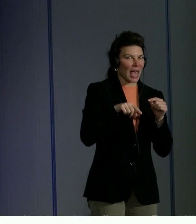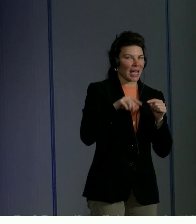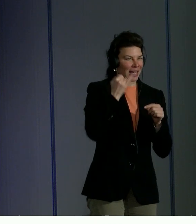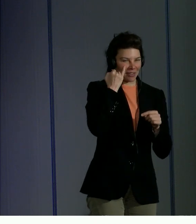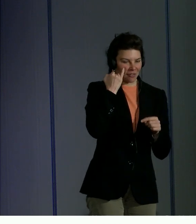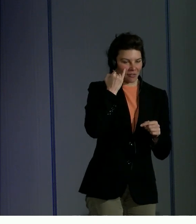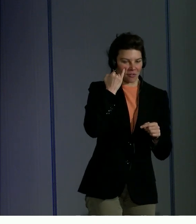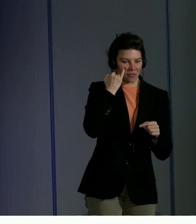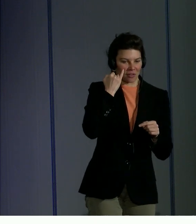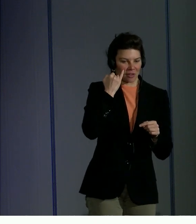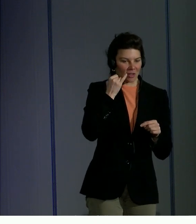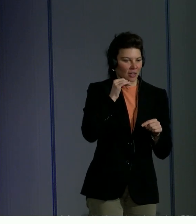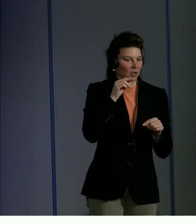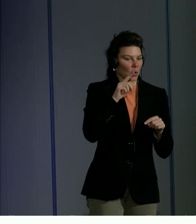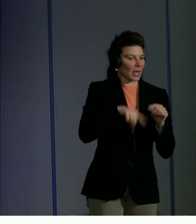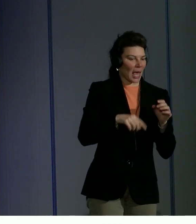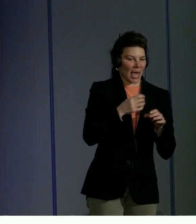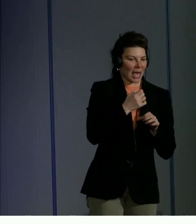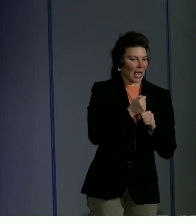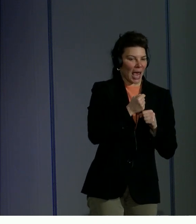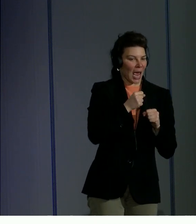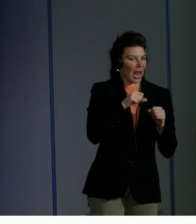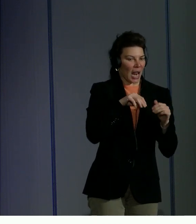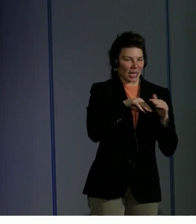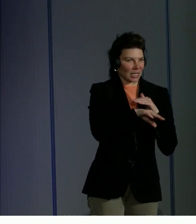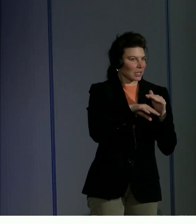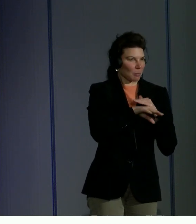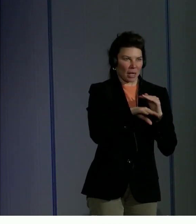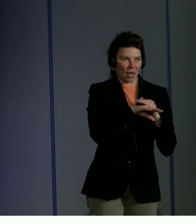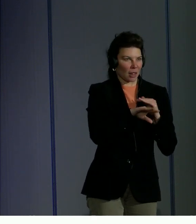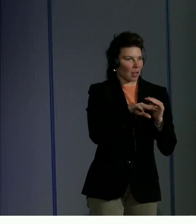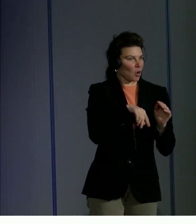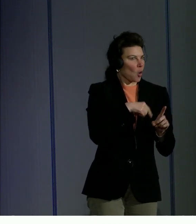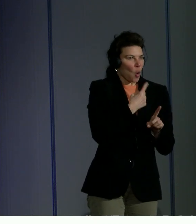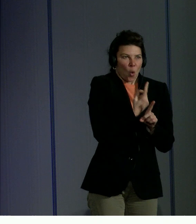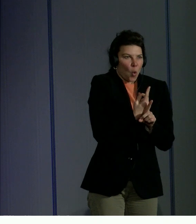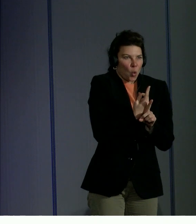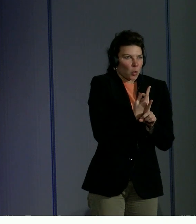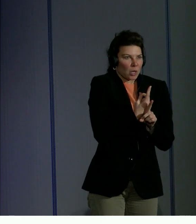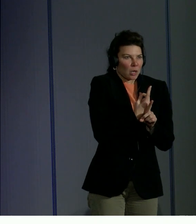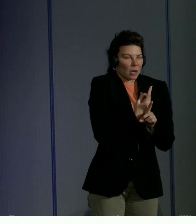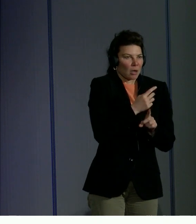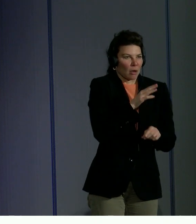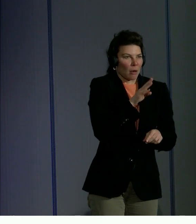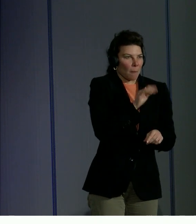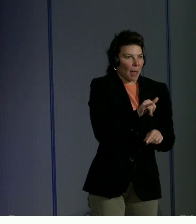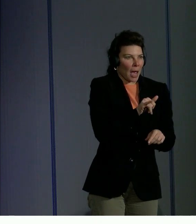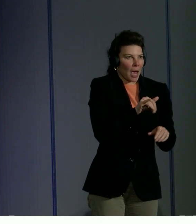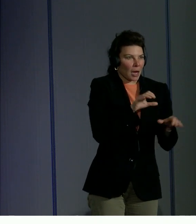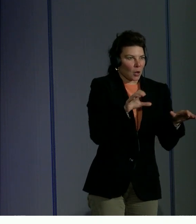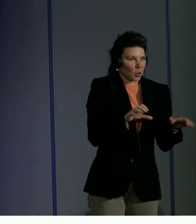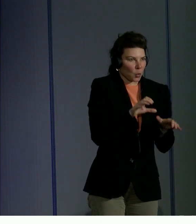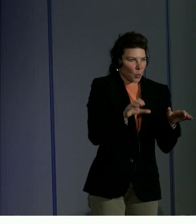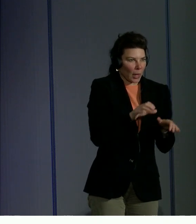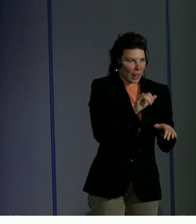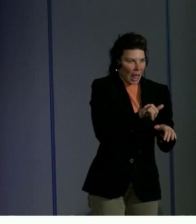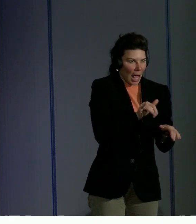simply by, like, doing that. >> CATHERINE SCHMITT WHITAKER: And